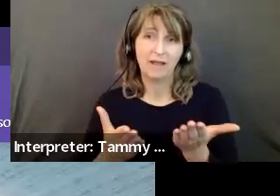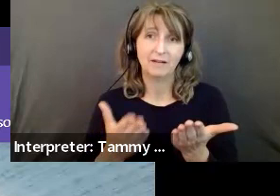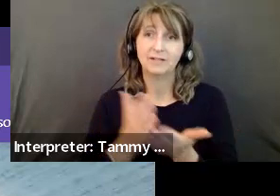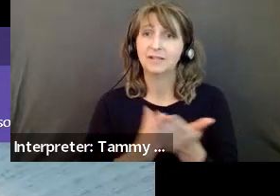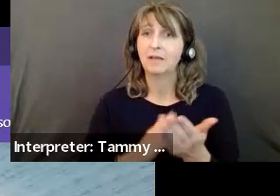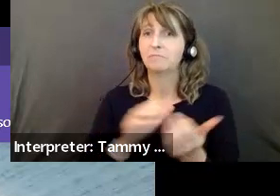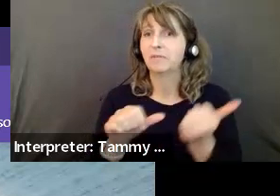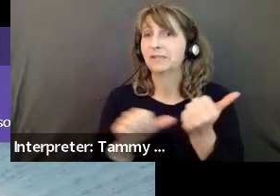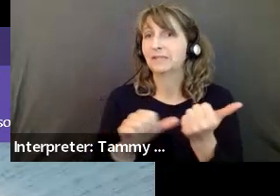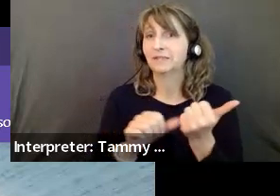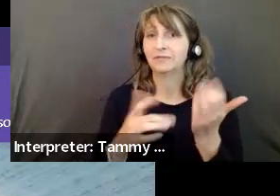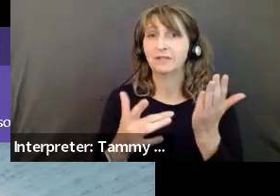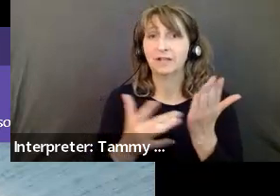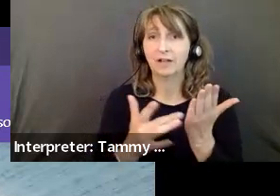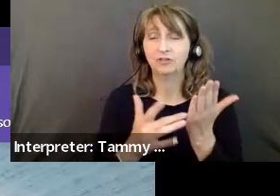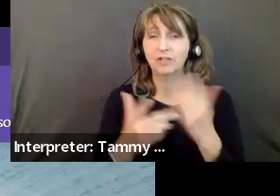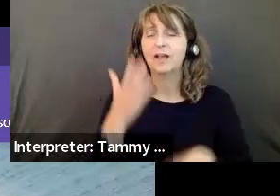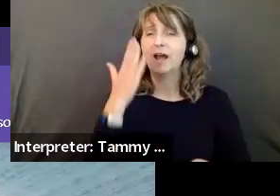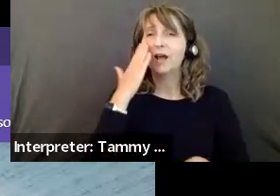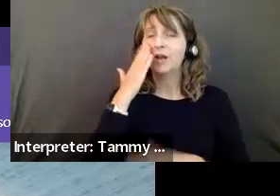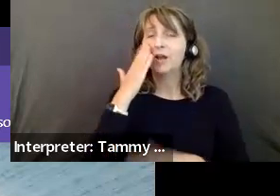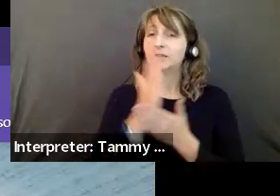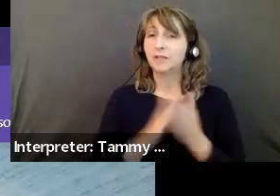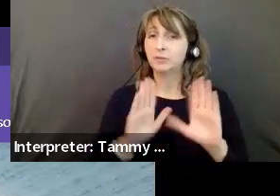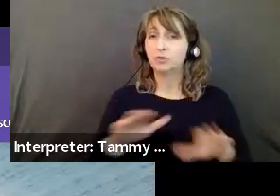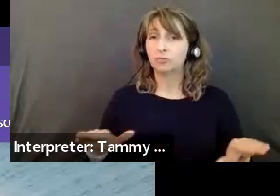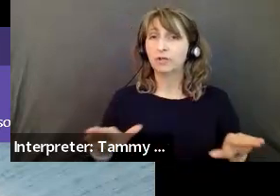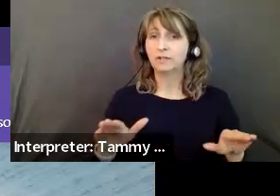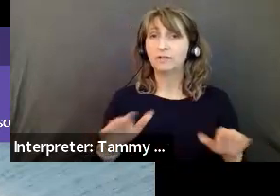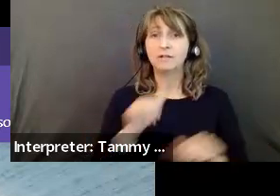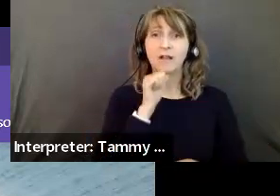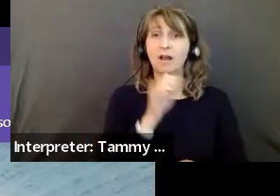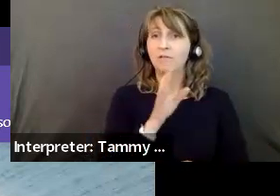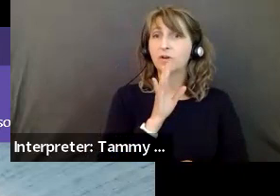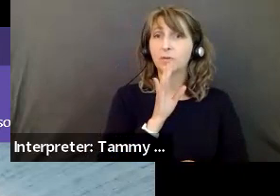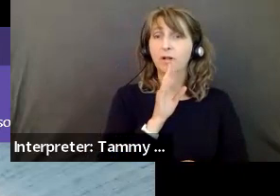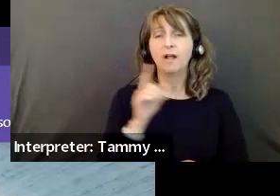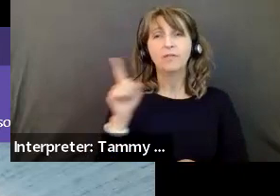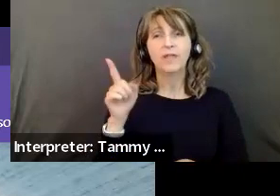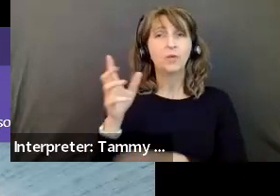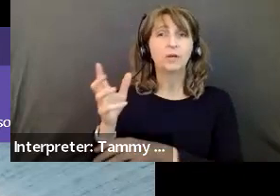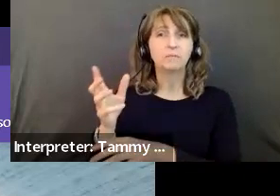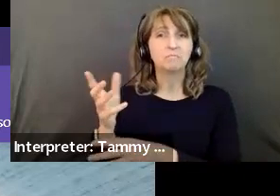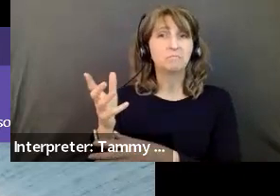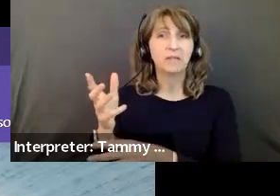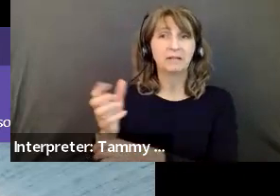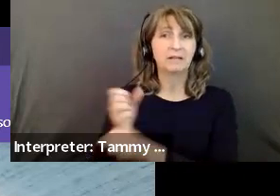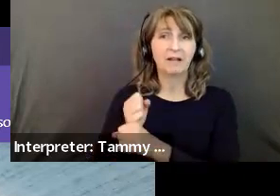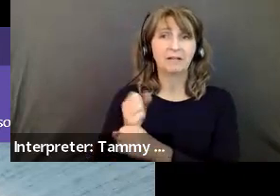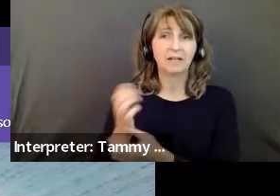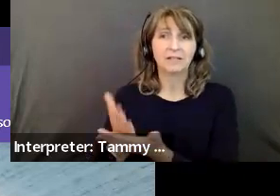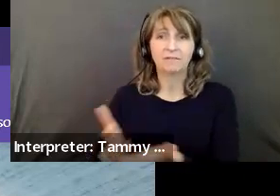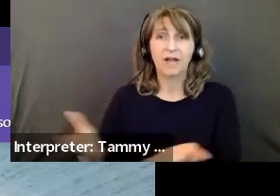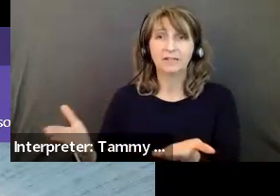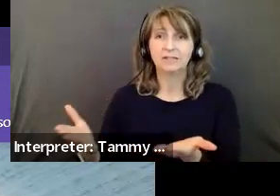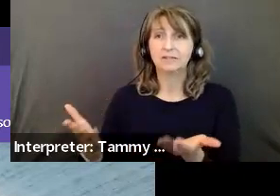I know a lot of kids nowadays. That are non verbal will get a private private entity to get them so that you could do it through Medicaid and stuff.